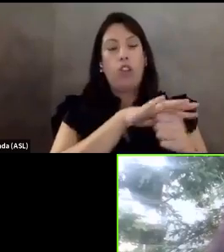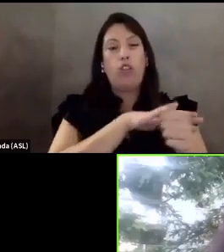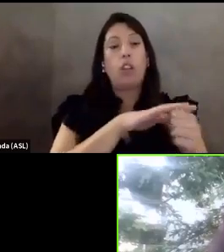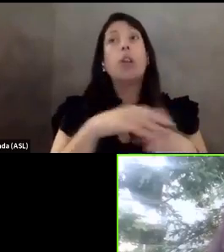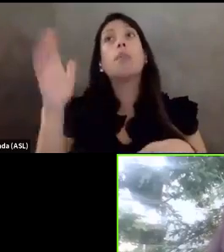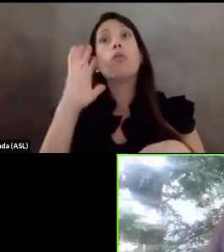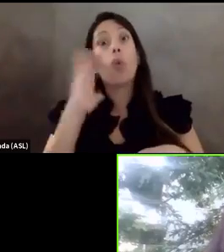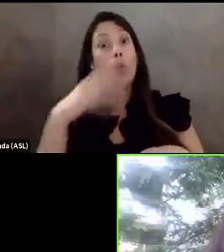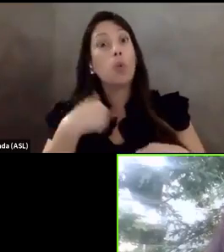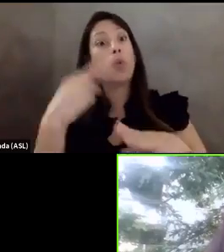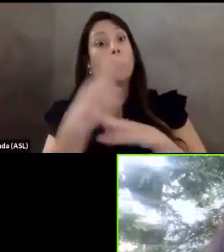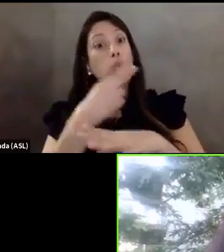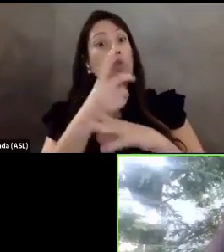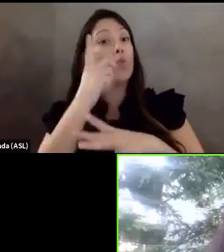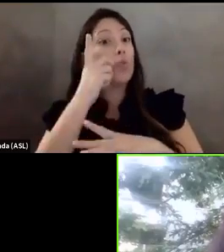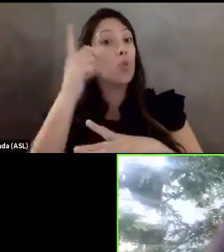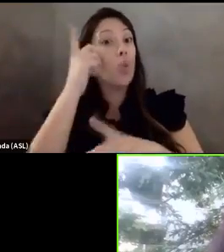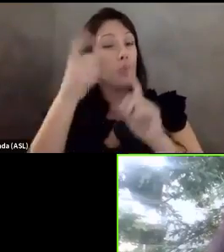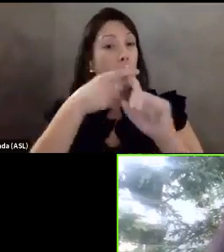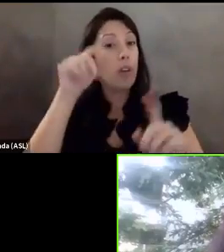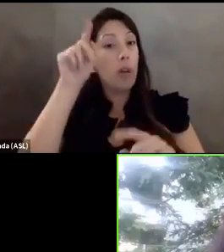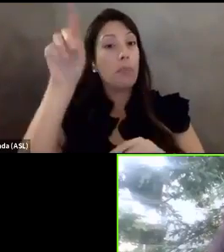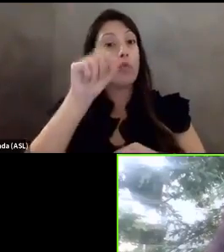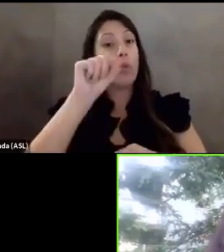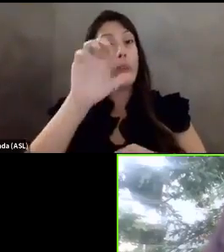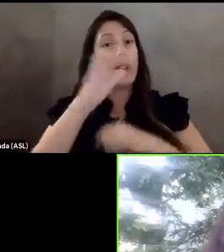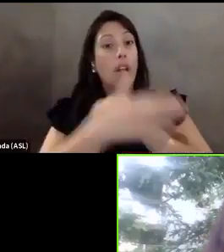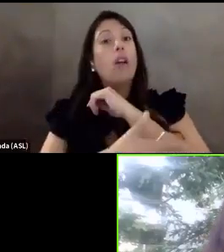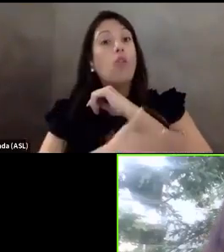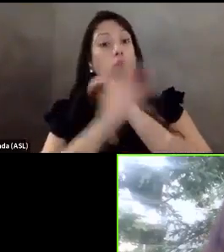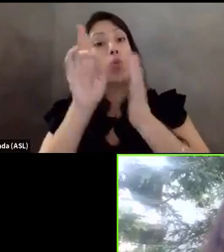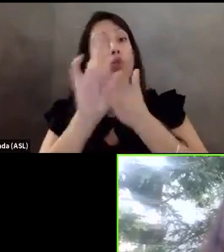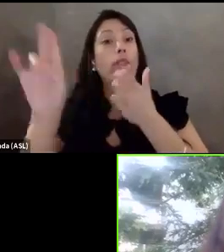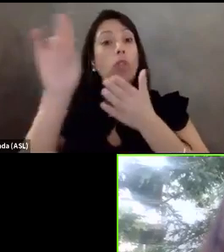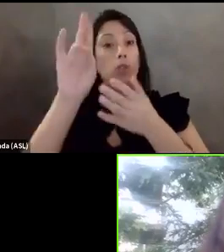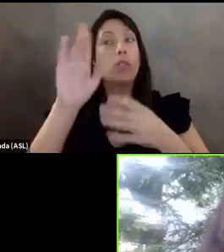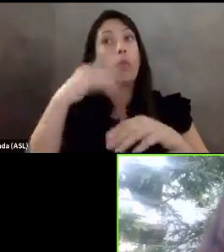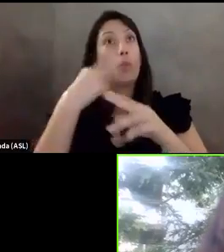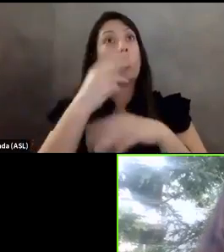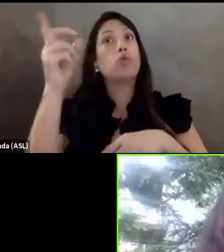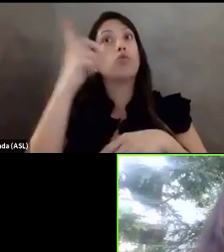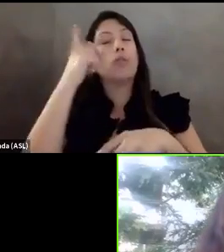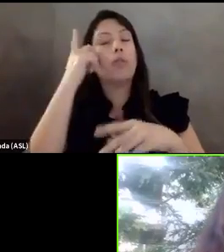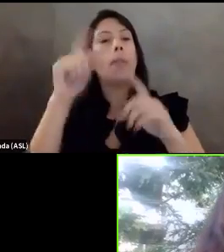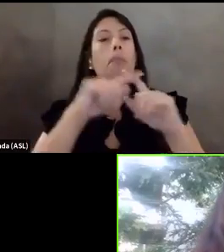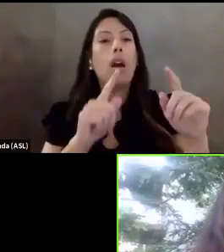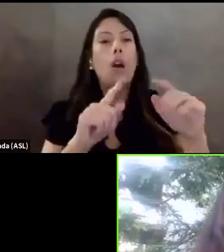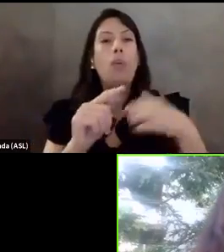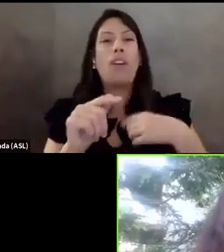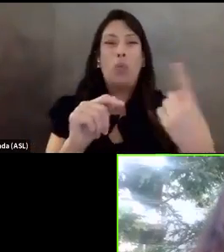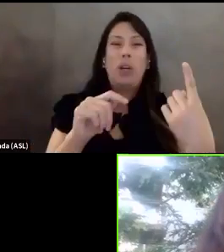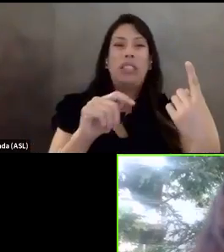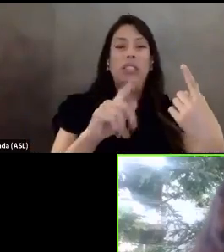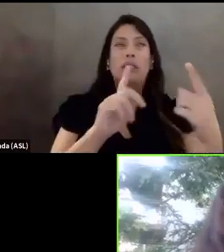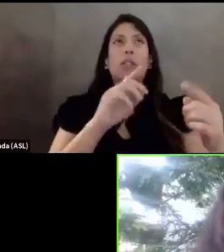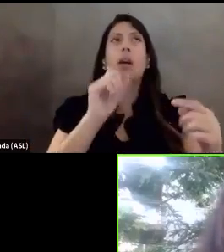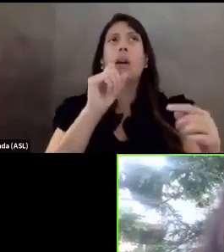That was also one location. So we have been providing an alternate care site probably for months now.